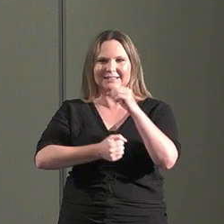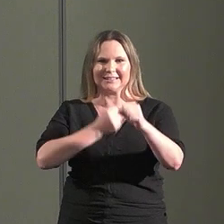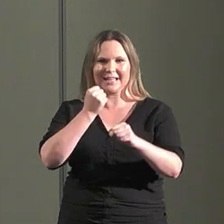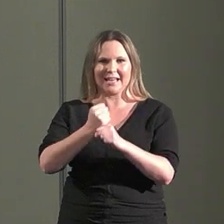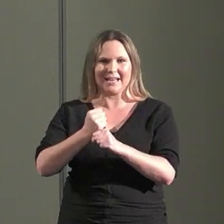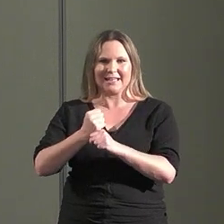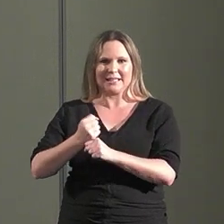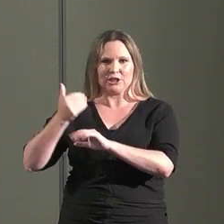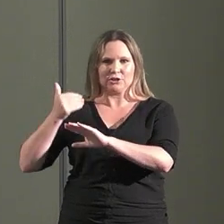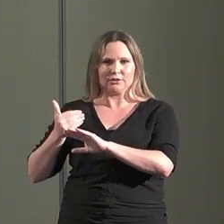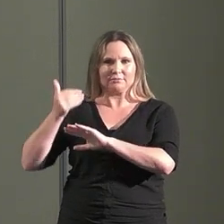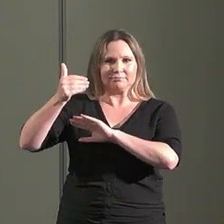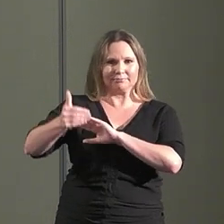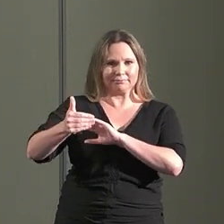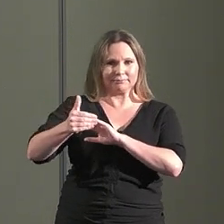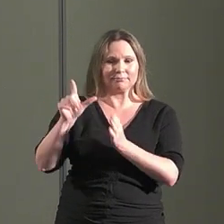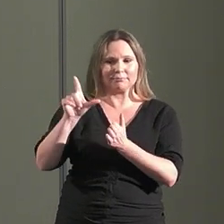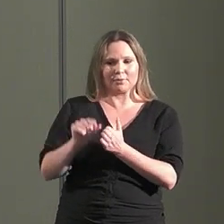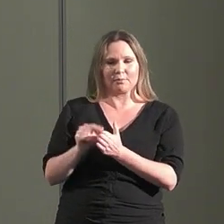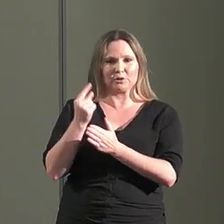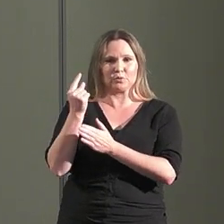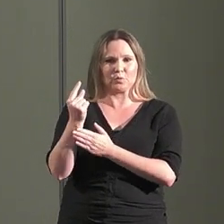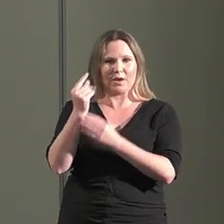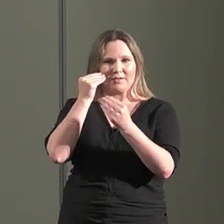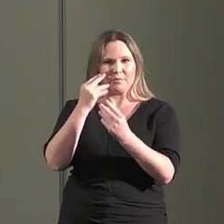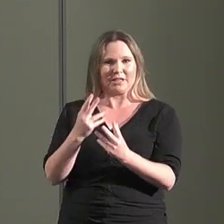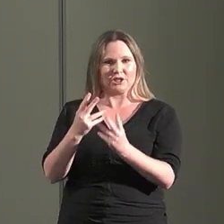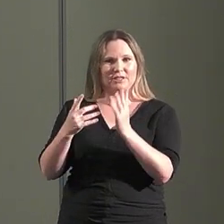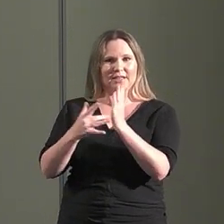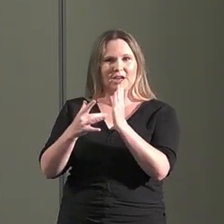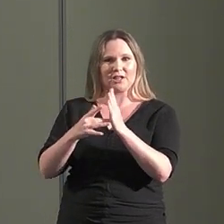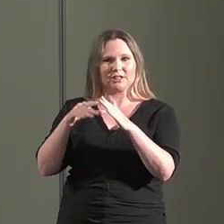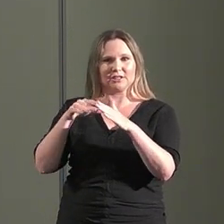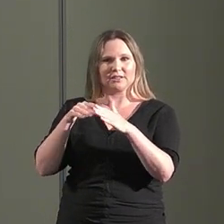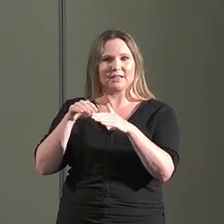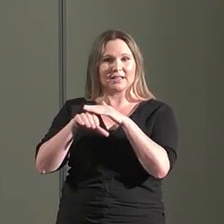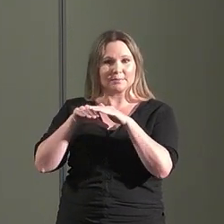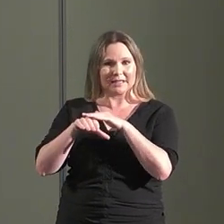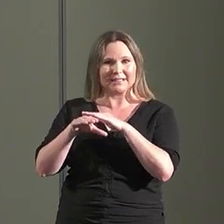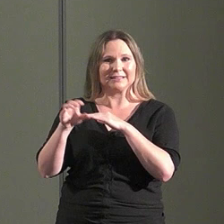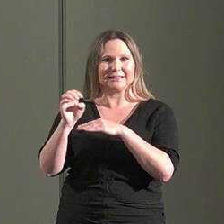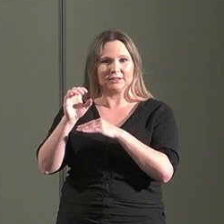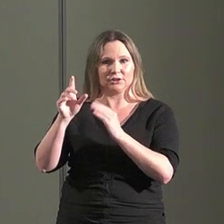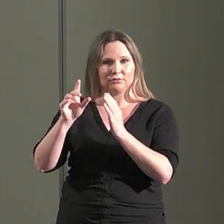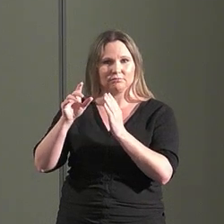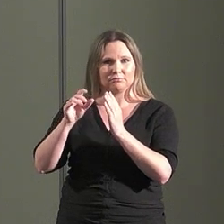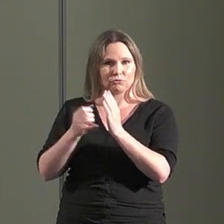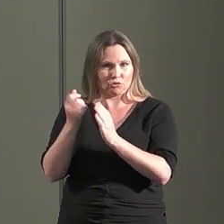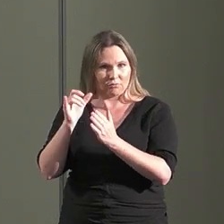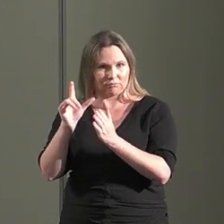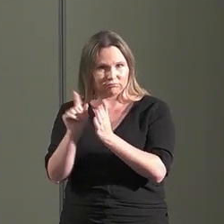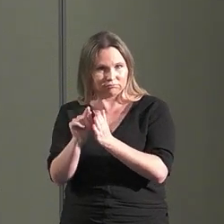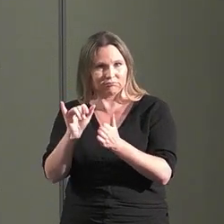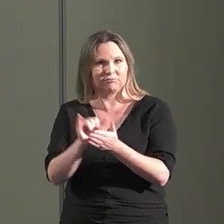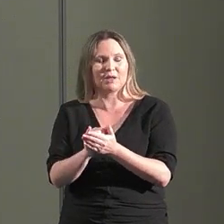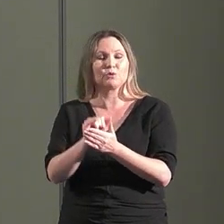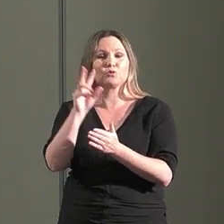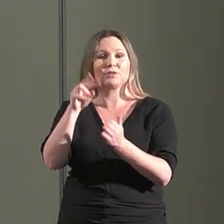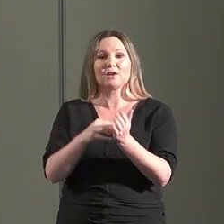We published one in the information technology disability E journal the 2012 study.